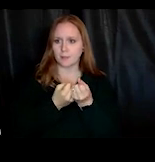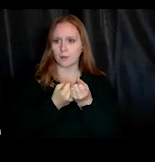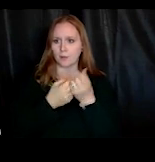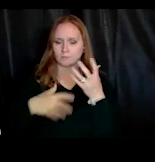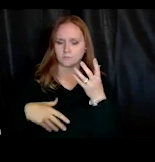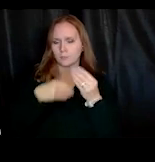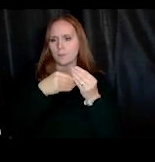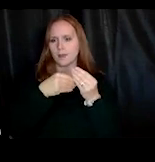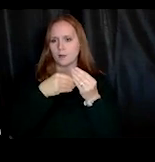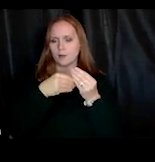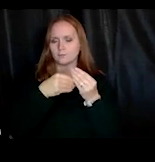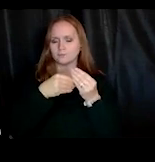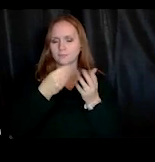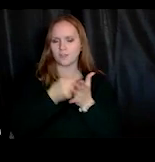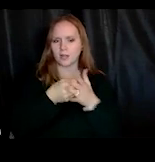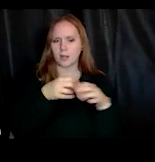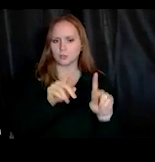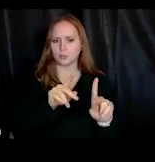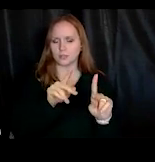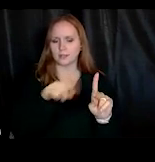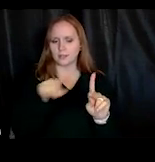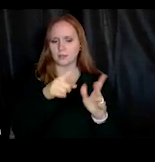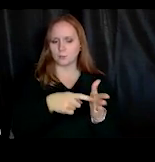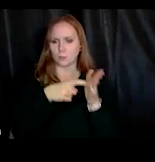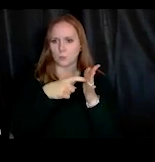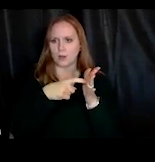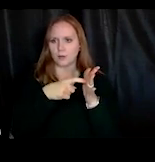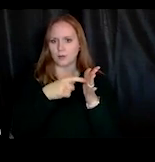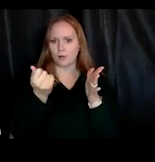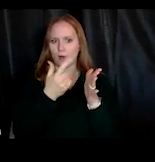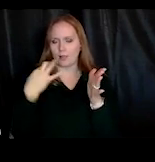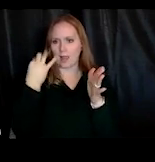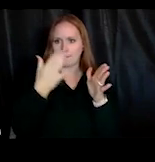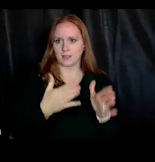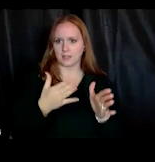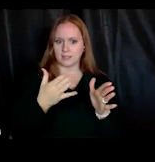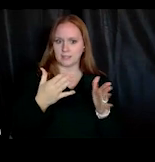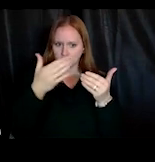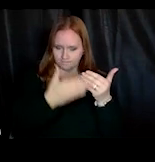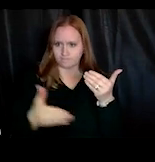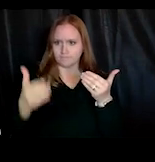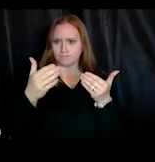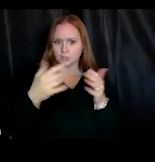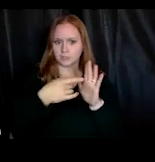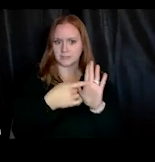and required all applicants moving forward to demonstrate alignment with those priorities